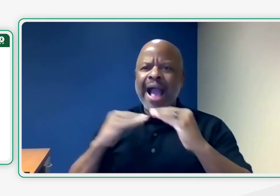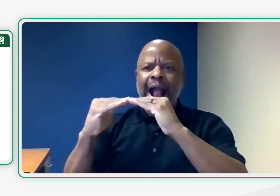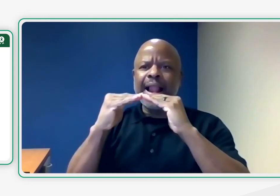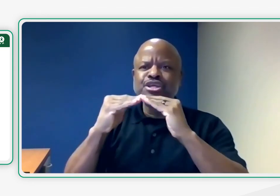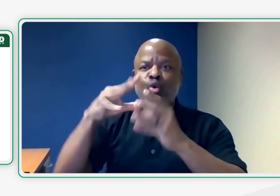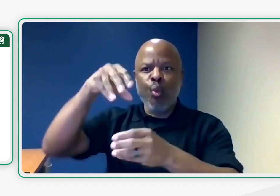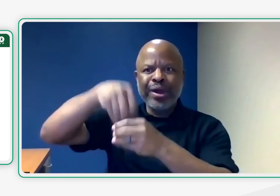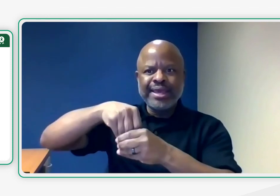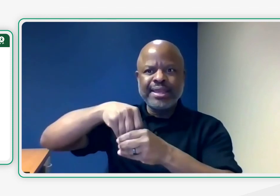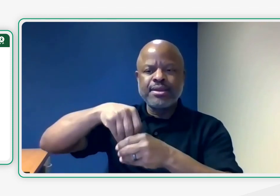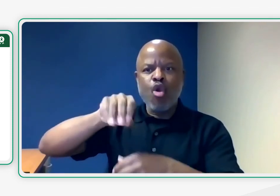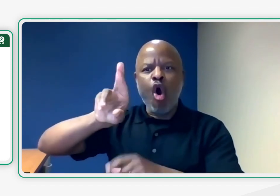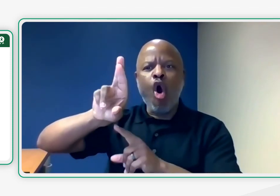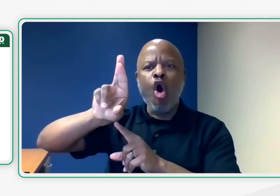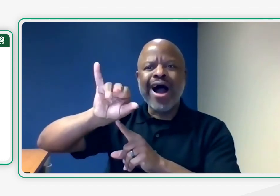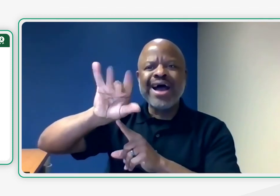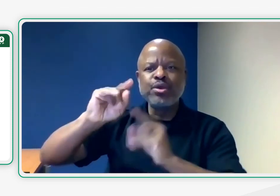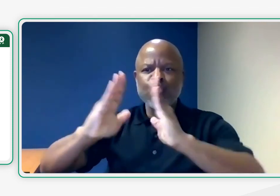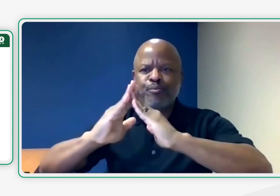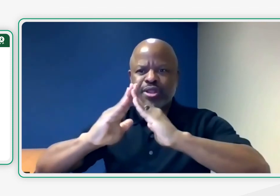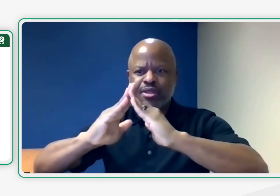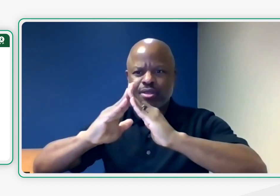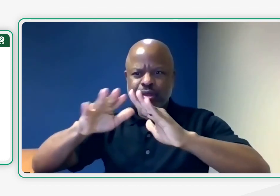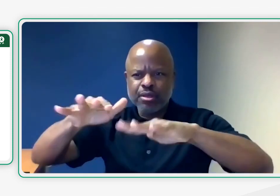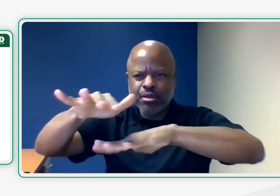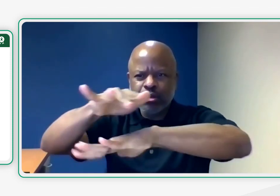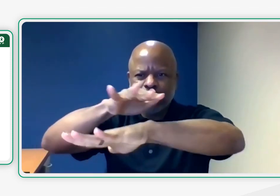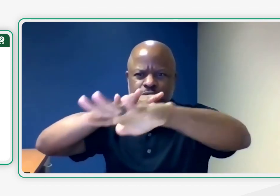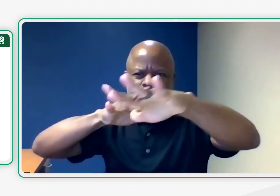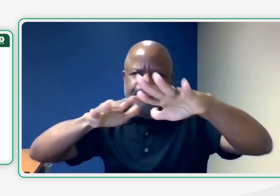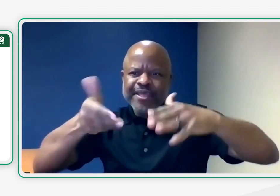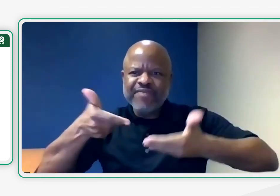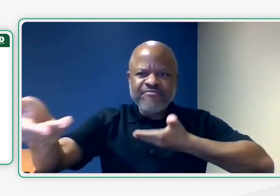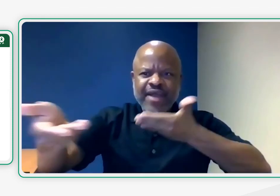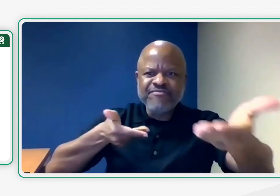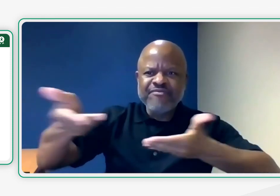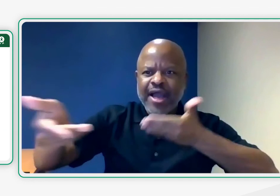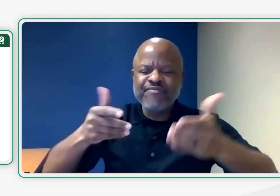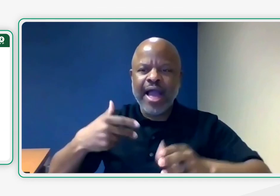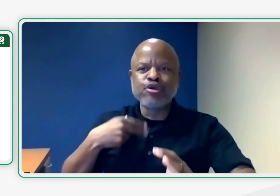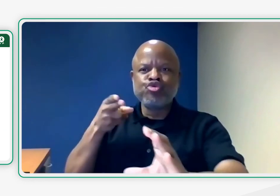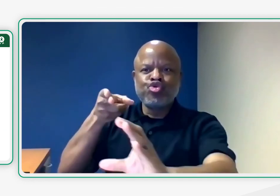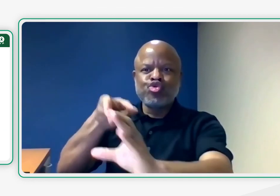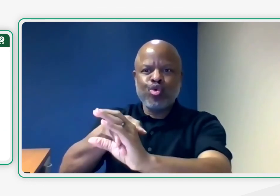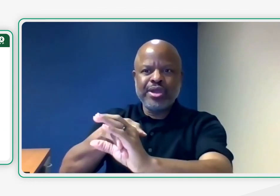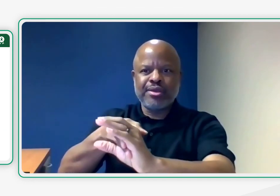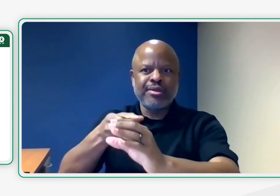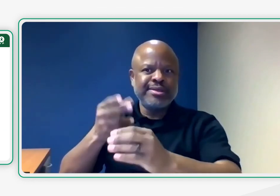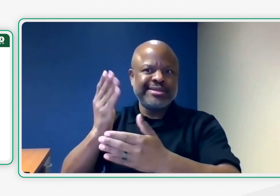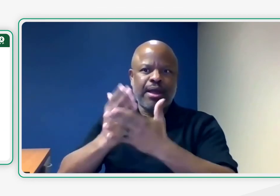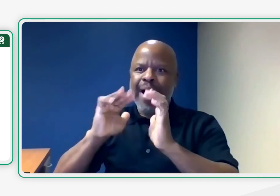network that I was invited to with my colleagues. That was within a community. It was a community,